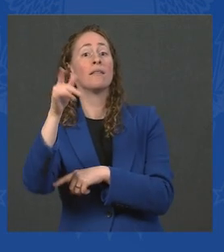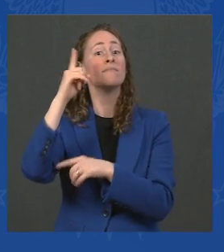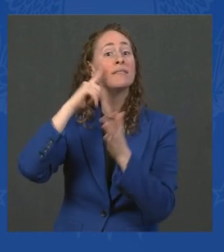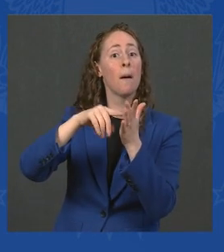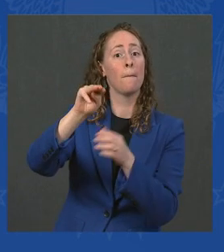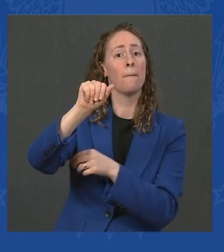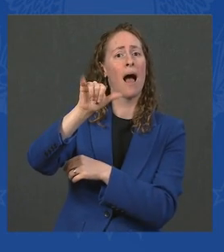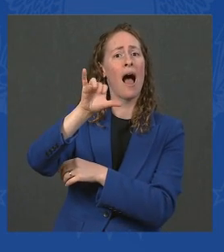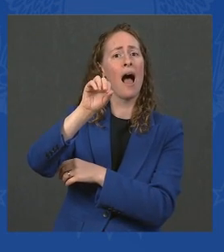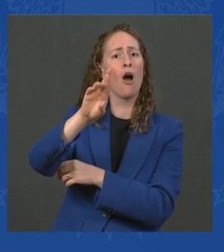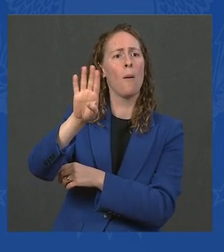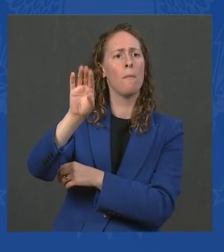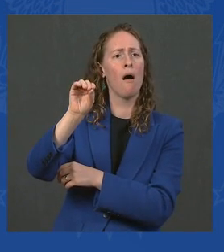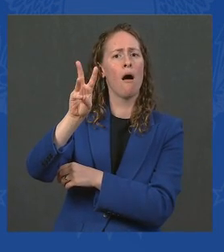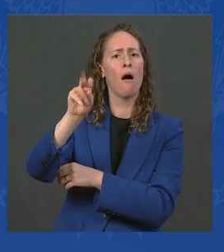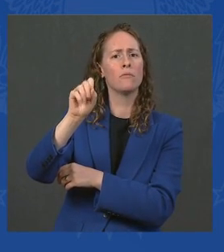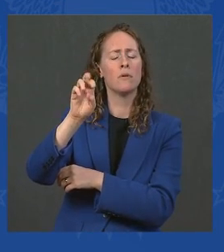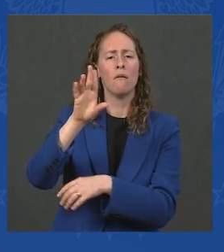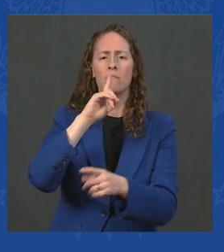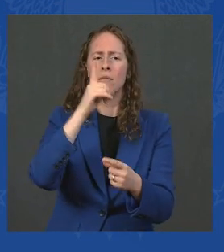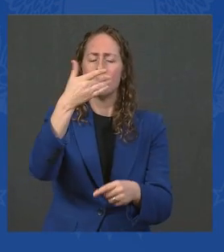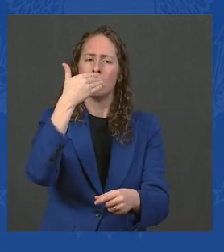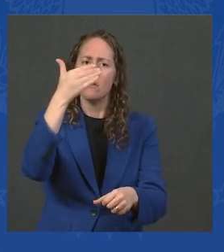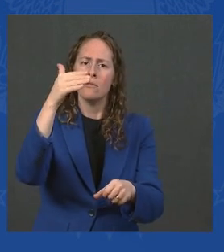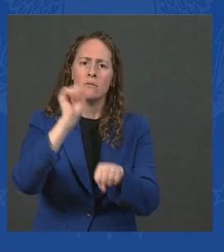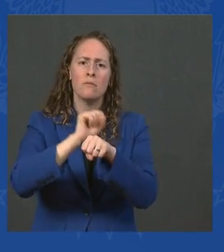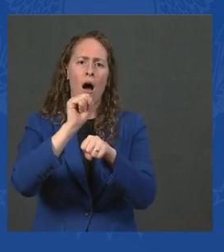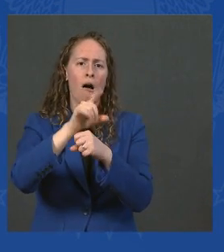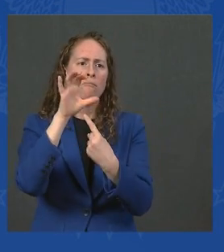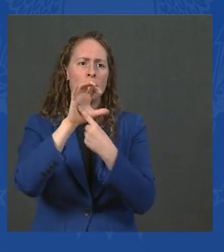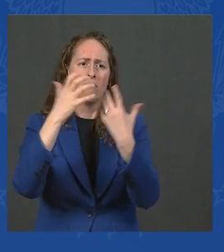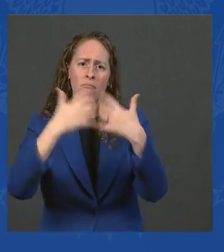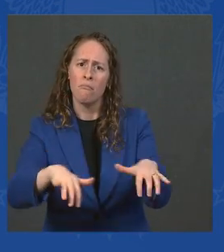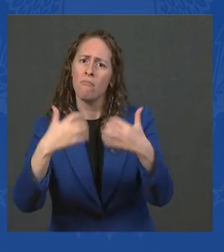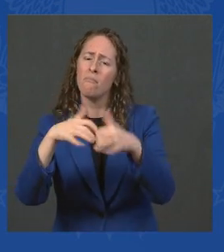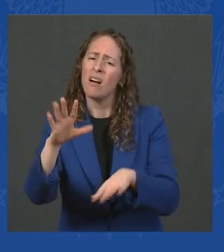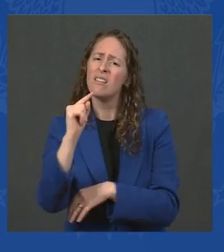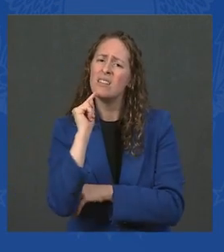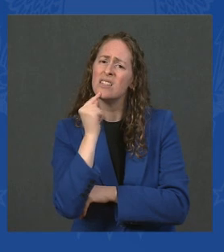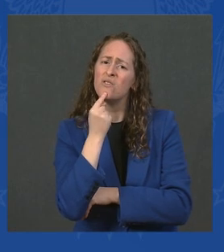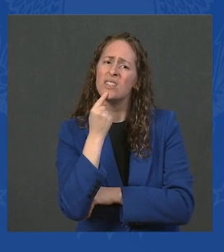You're doing a heck of a job across the board; I really mean that. But you set up vaccination clinics in about --